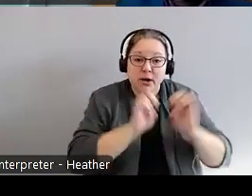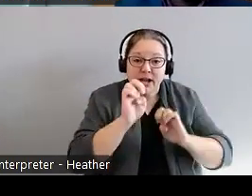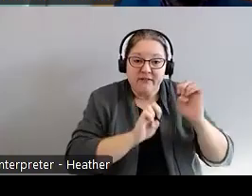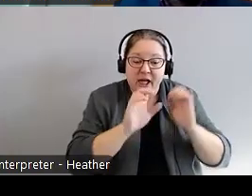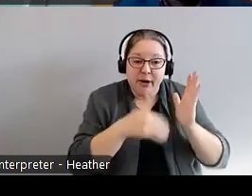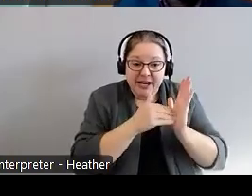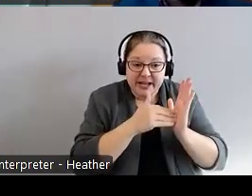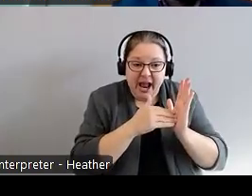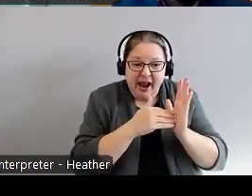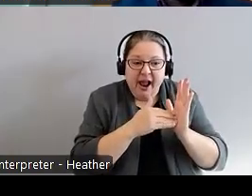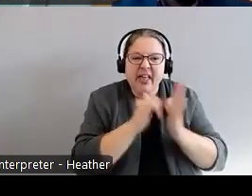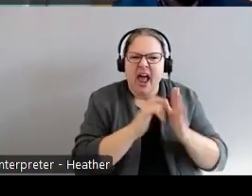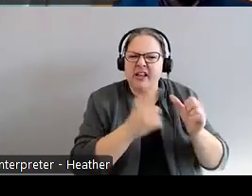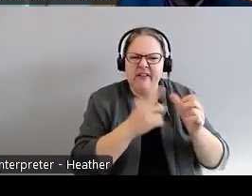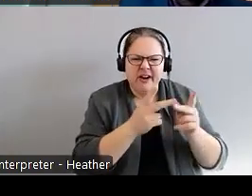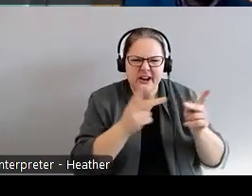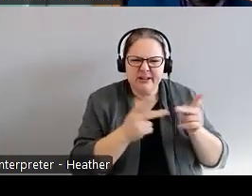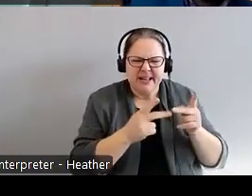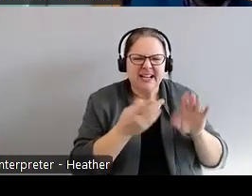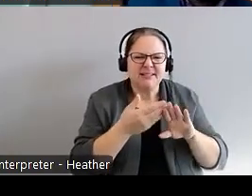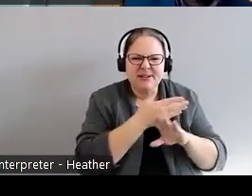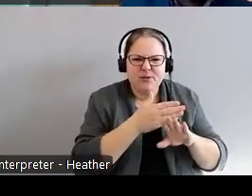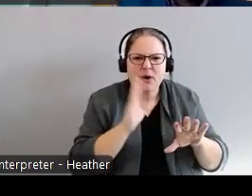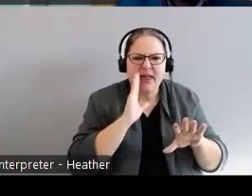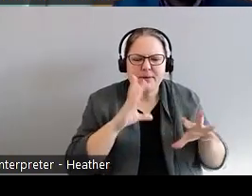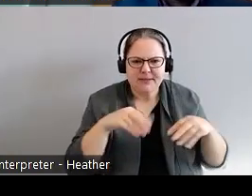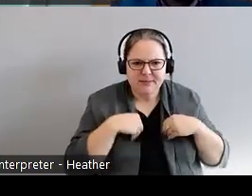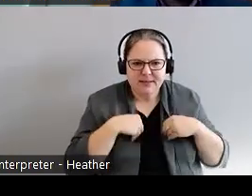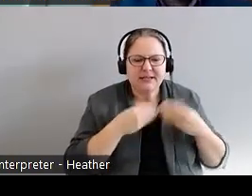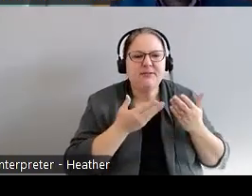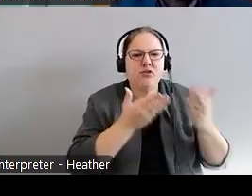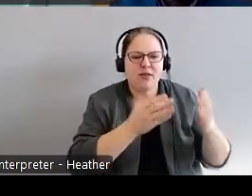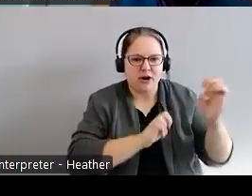their first stop into being admitted. So they may be brought to the evaluation center um from the